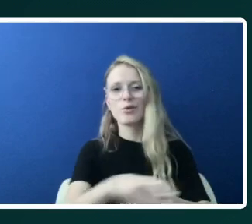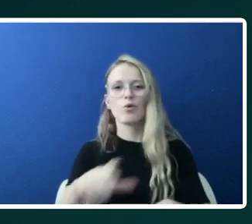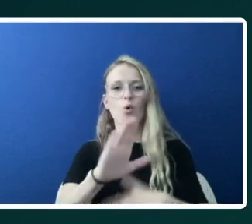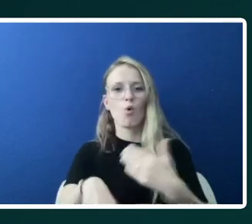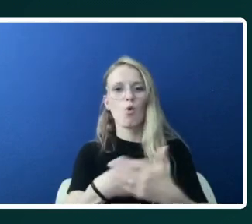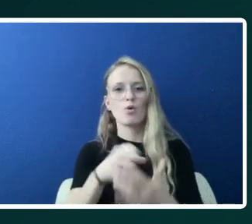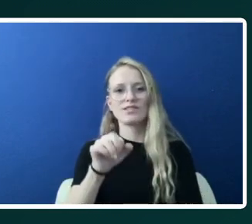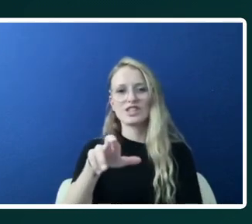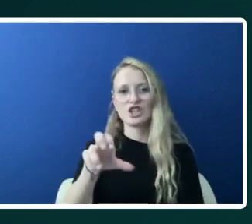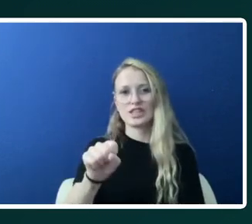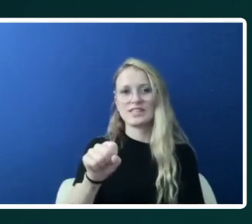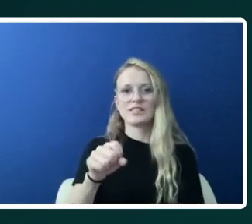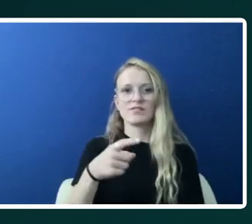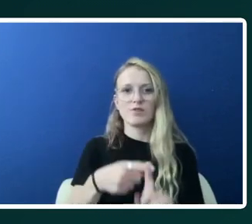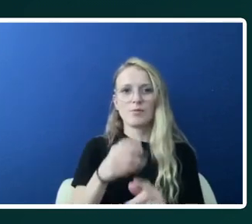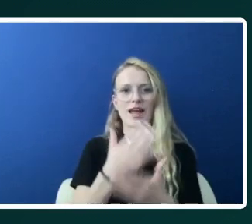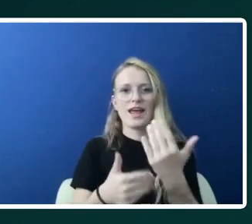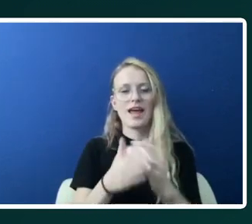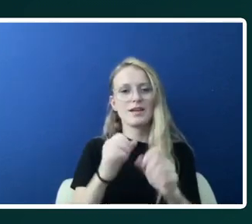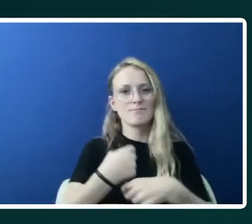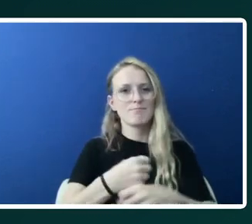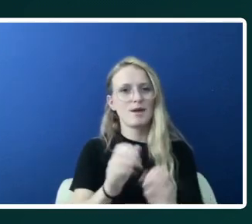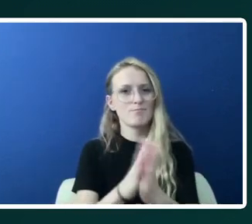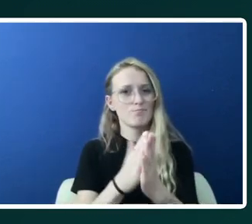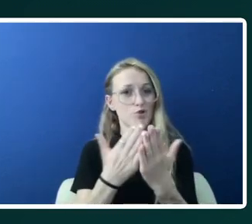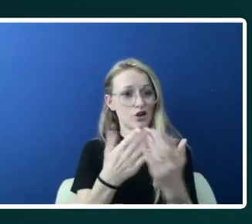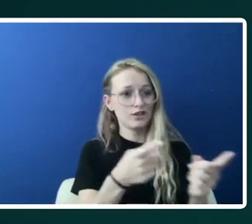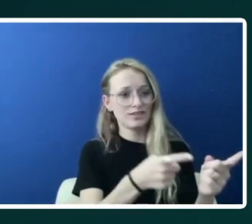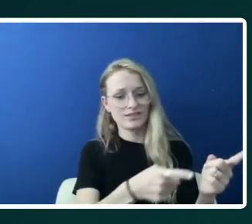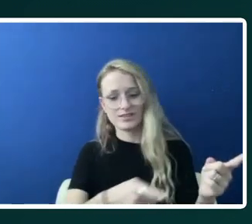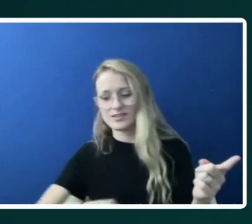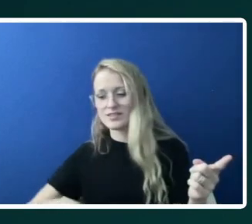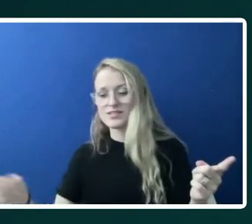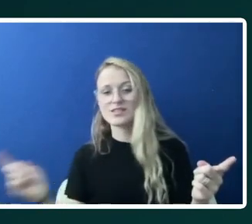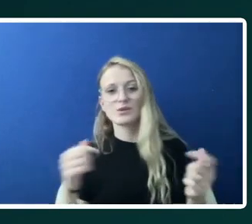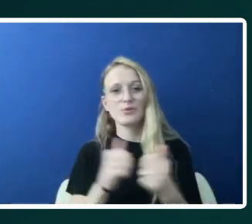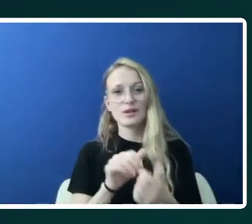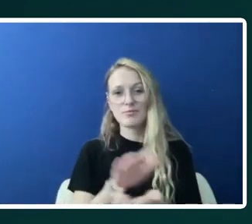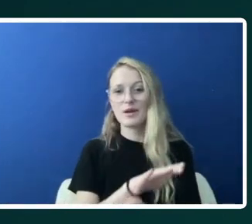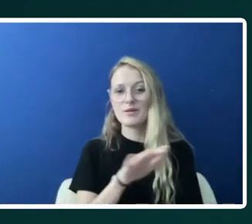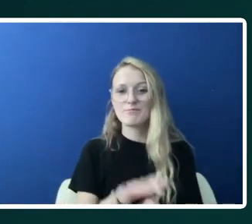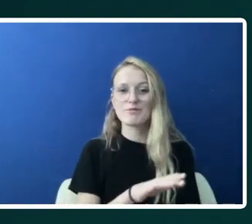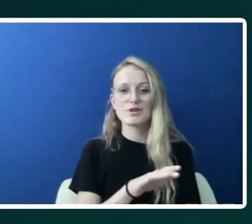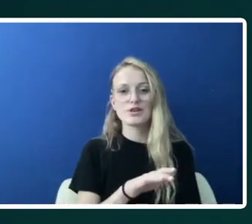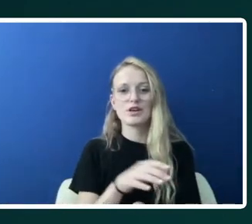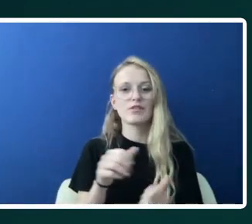sheet of paper designed by a local book artist, Sushmita Mazumdar, with the aim of helping